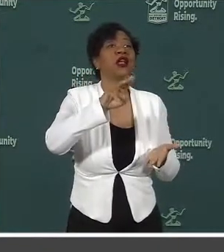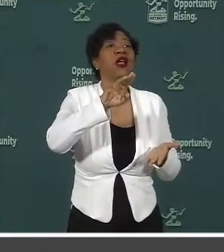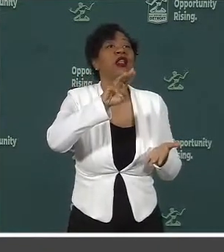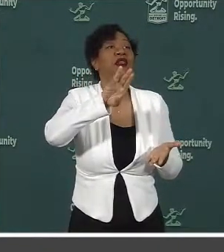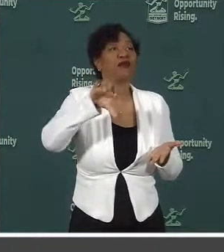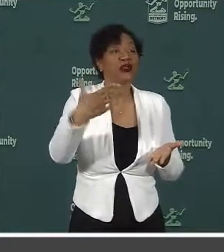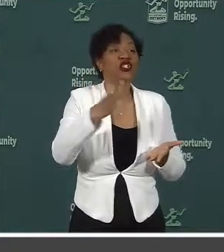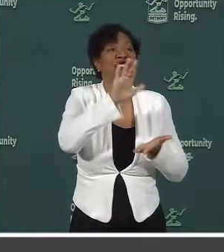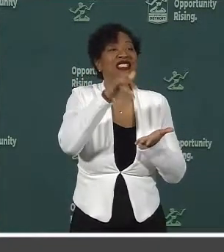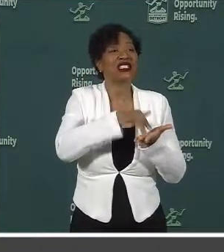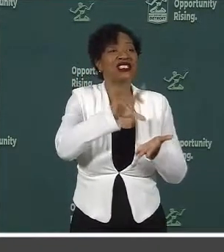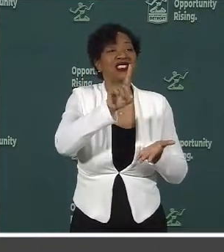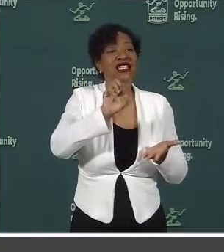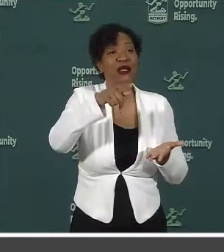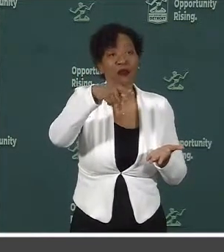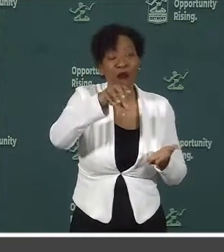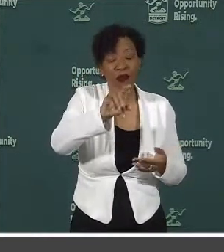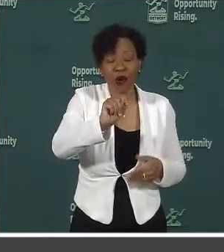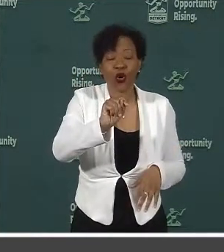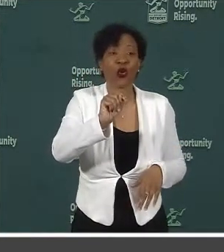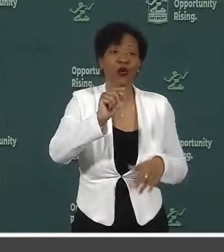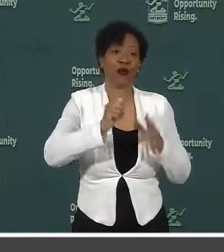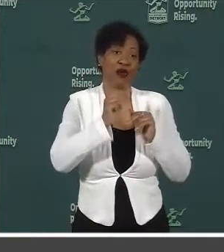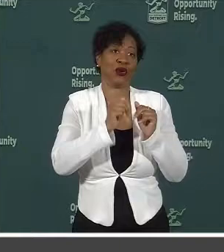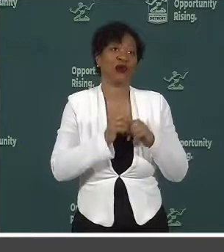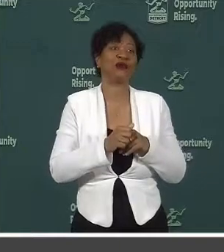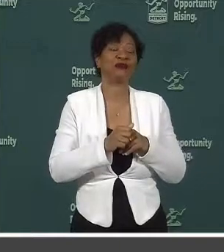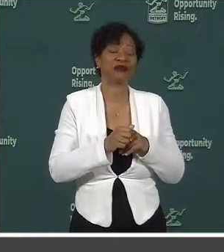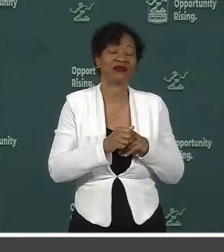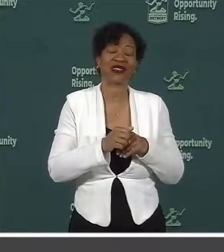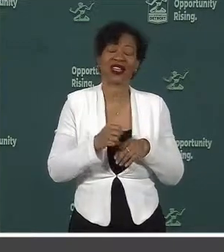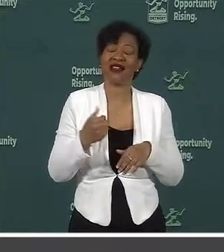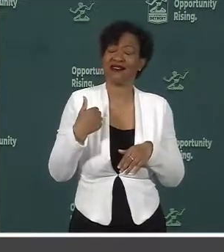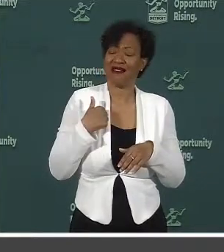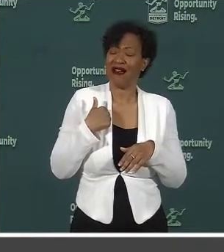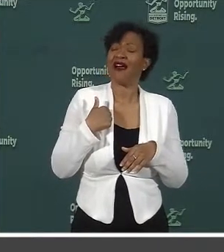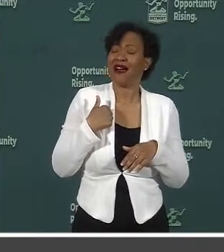WHEN I CAME IN I SAID IF WE ARE GOING TO CHANGE THIS SO NOBODY EVER COMES TO THIS CITY AGAIN